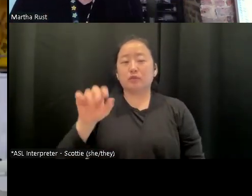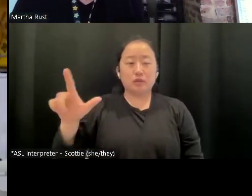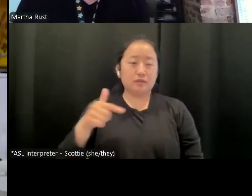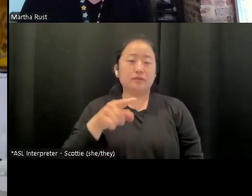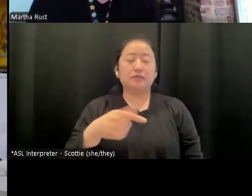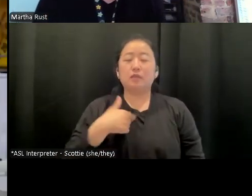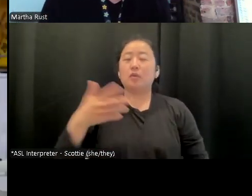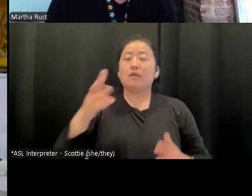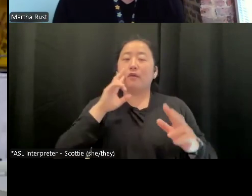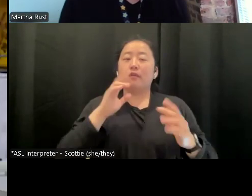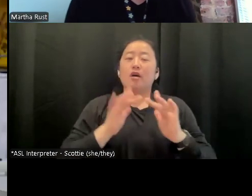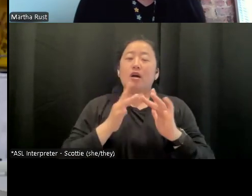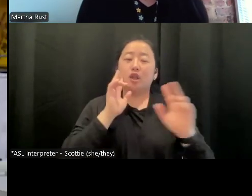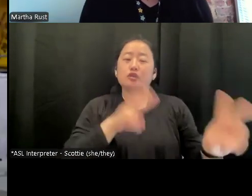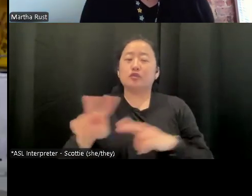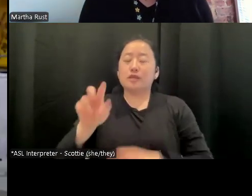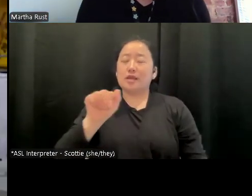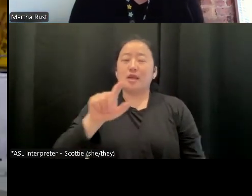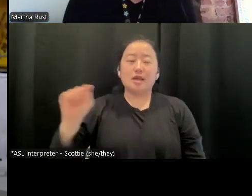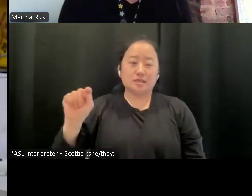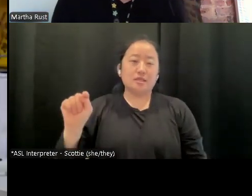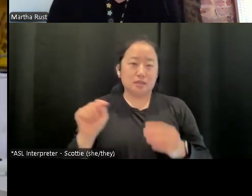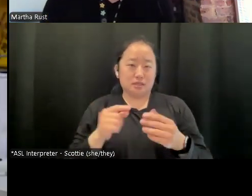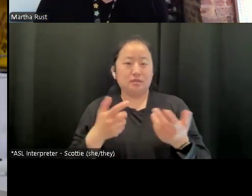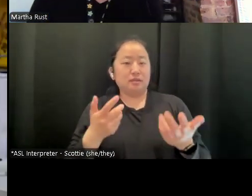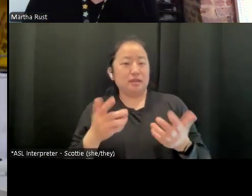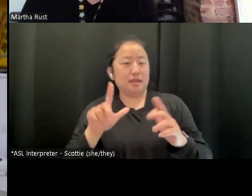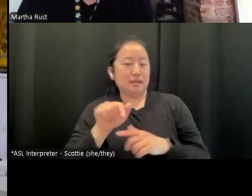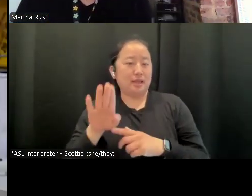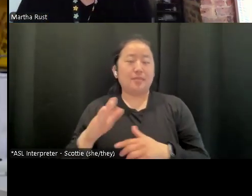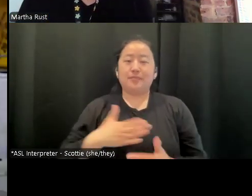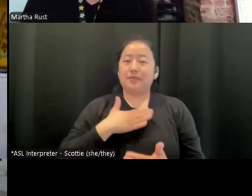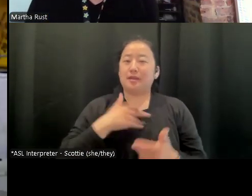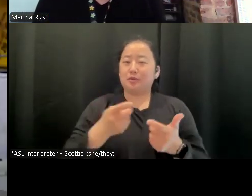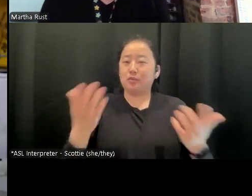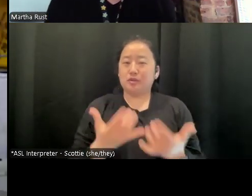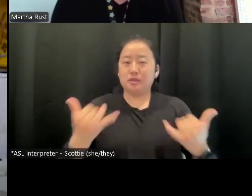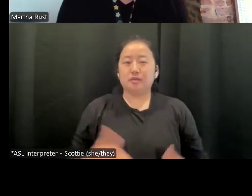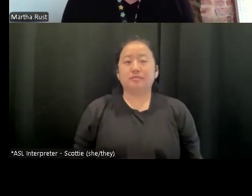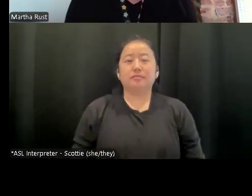technology solutions labs here at Tools For Life. We're so glad to have you with us today.